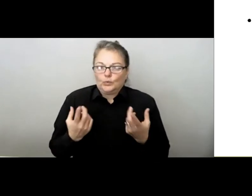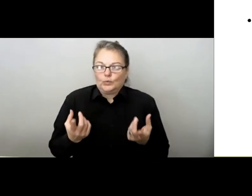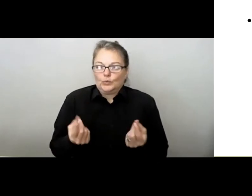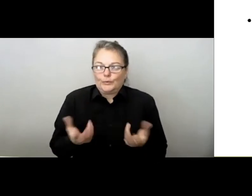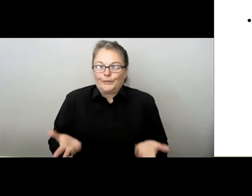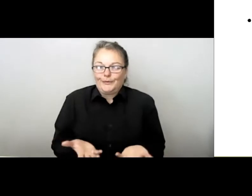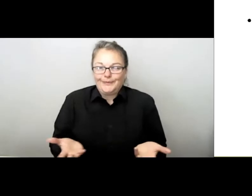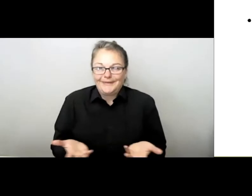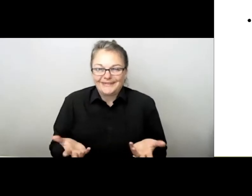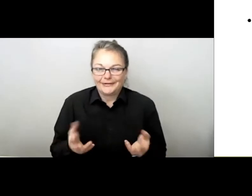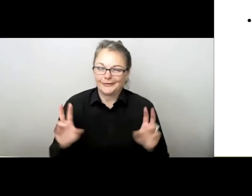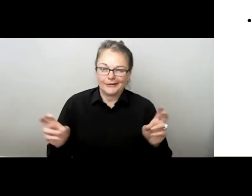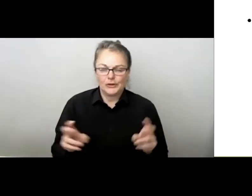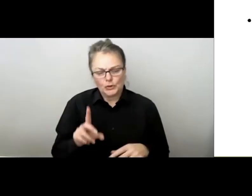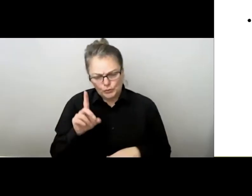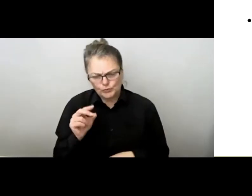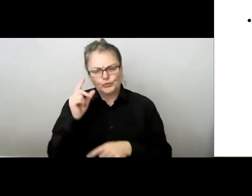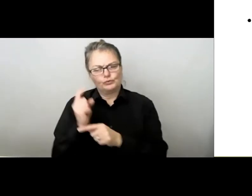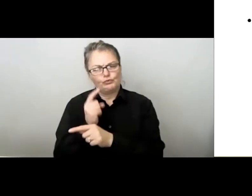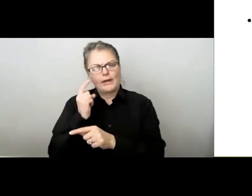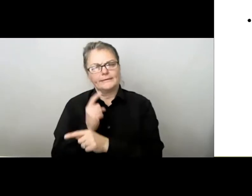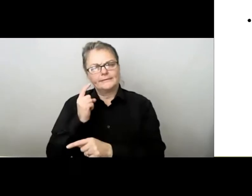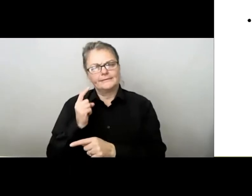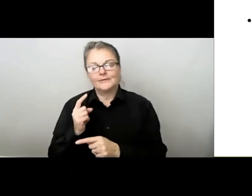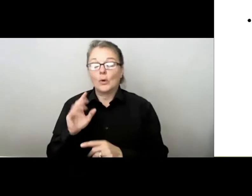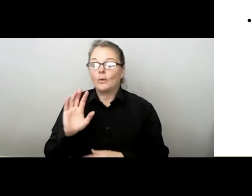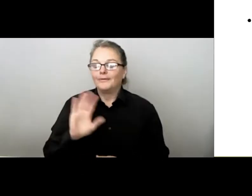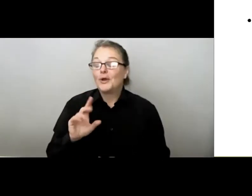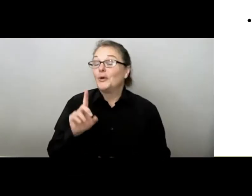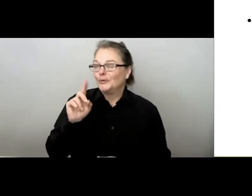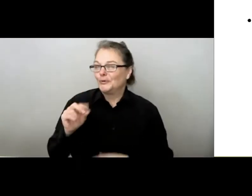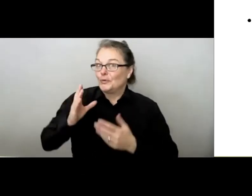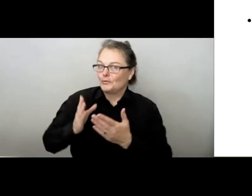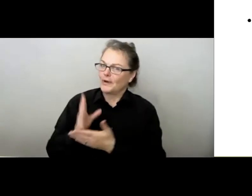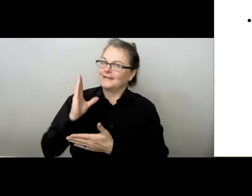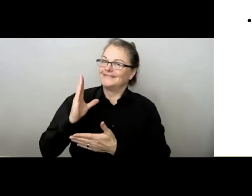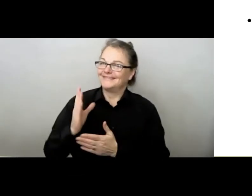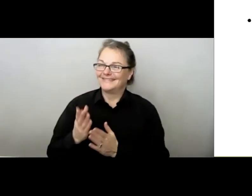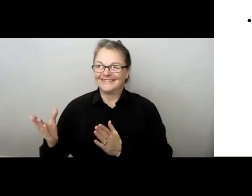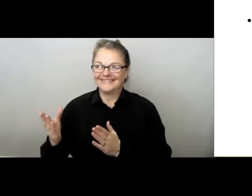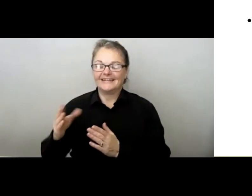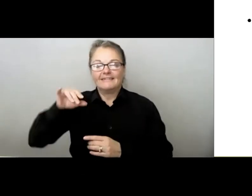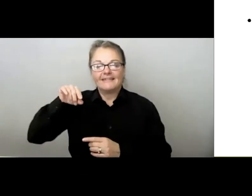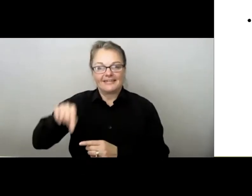AND IT'S A PARTNERSHIP BETWEEN AN ORGANIZATION CALLED DAWN CANADA AND ARCH DISABILITY LAW CENTRE.